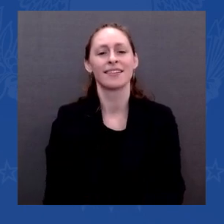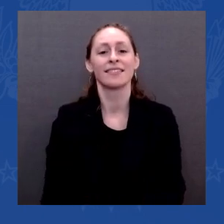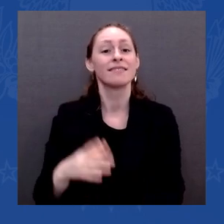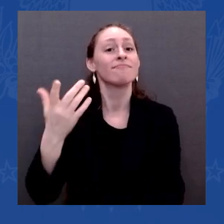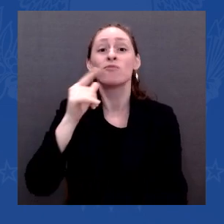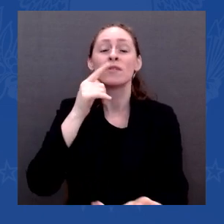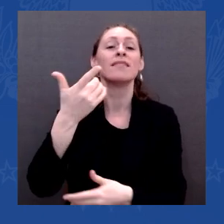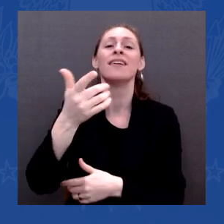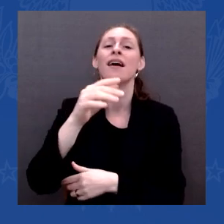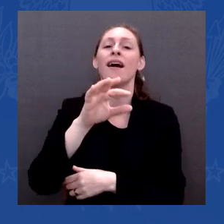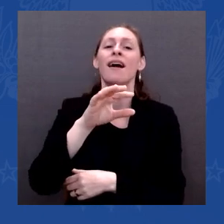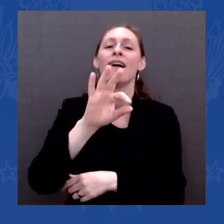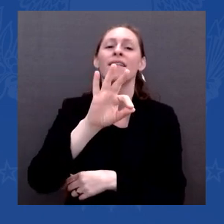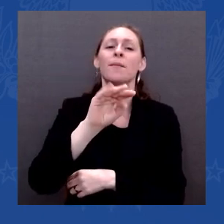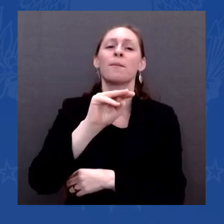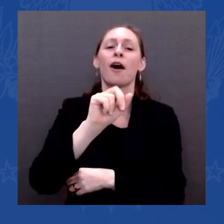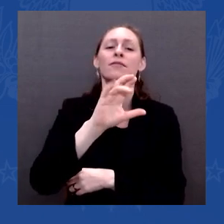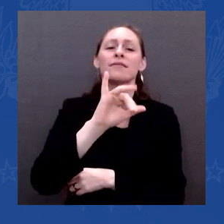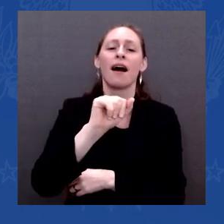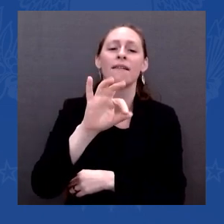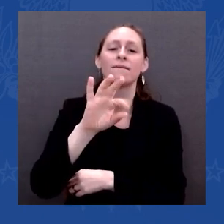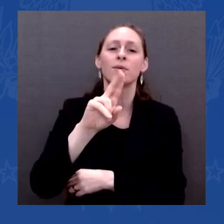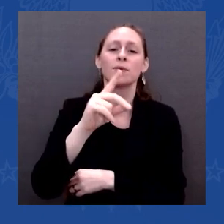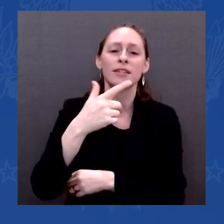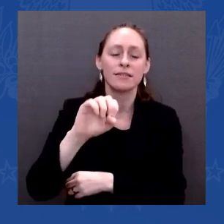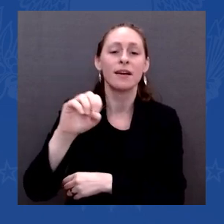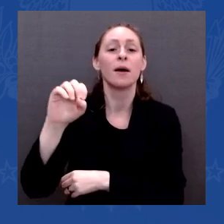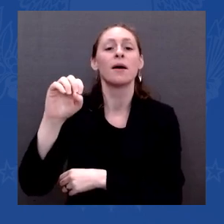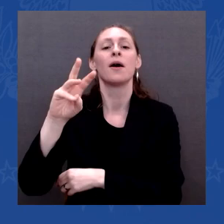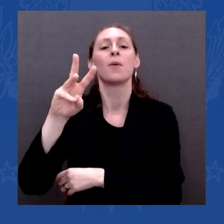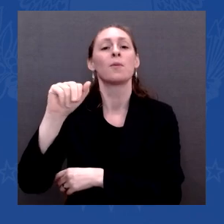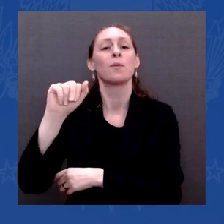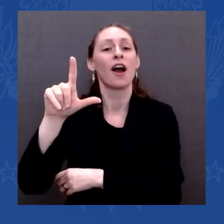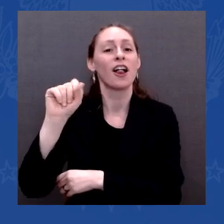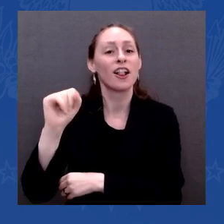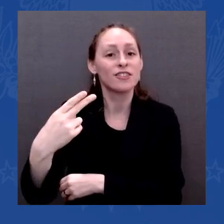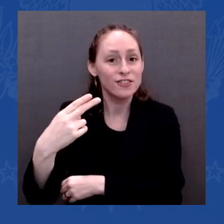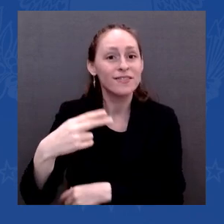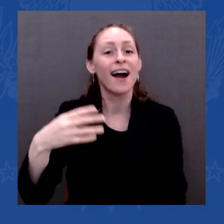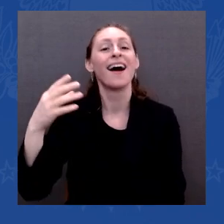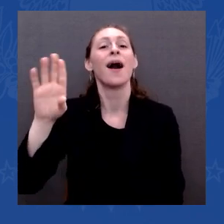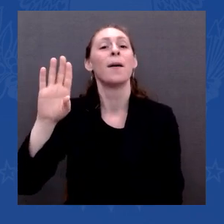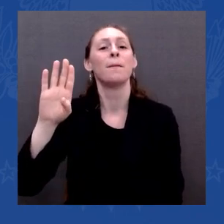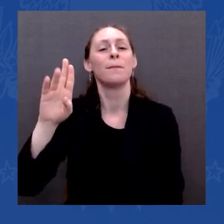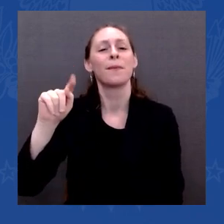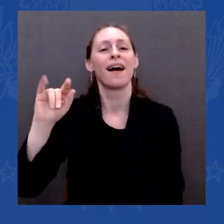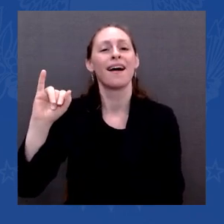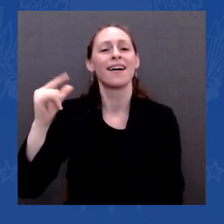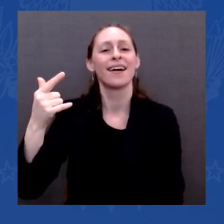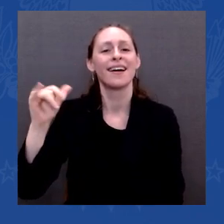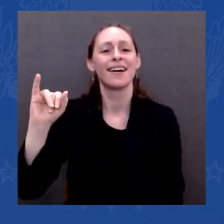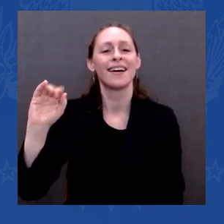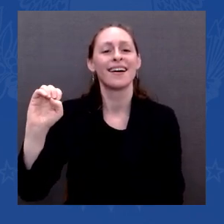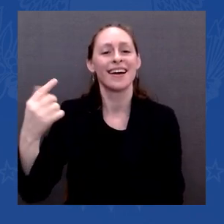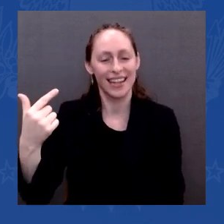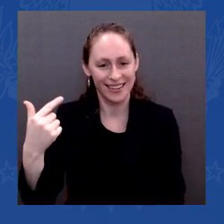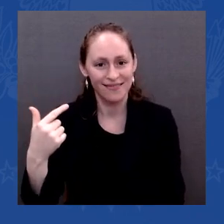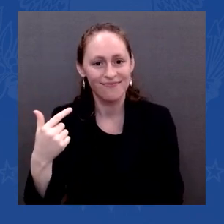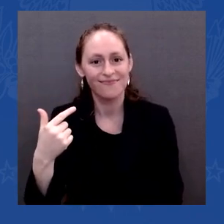Pete Buttigieg was a mayor. And I picked Mitch Landrieu to oversee the implementation of the infrastructure law, which is over a billion 200 million dollars [$1.2 trillion],